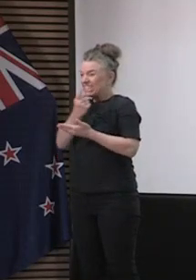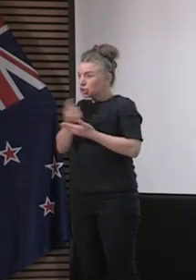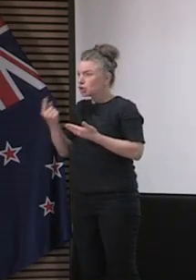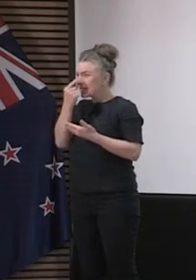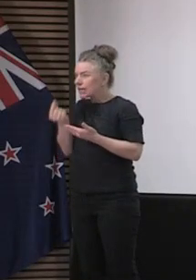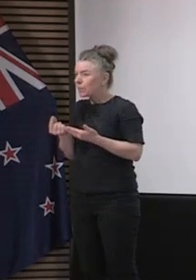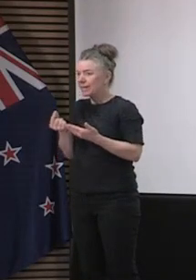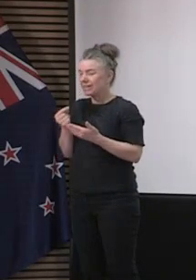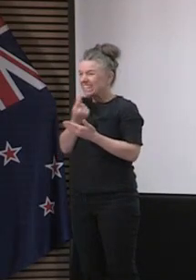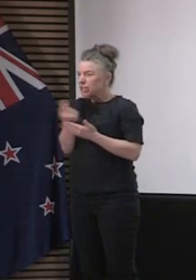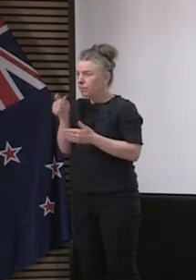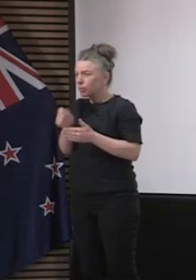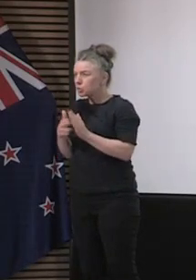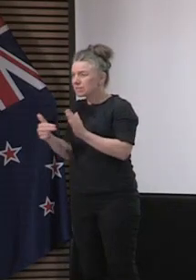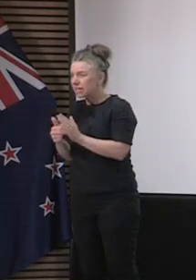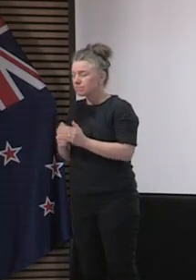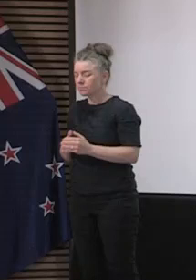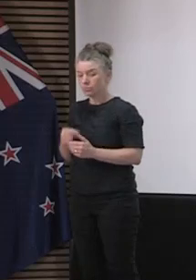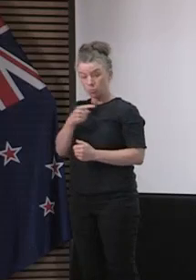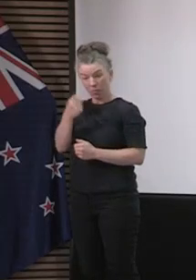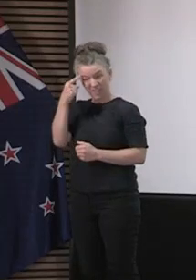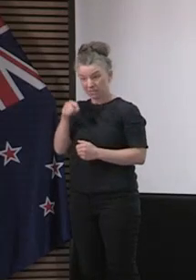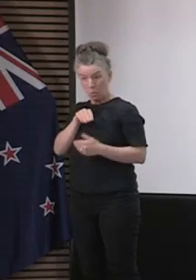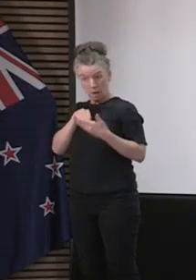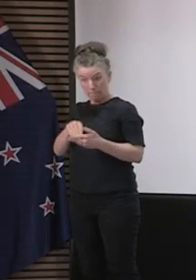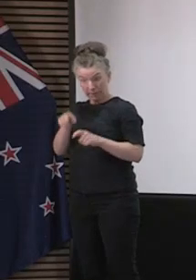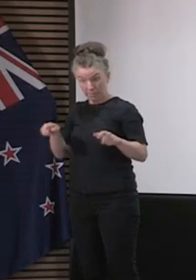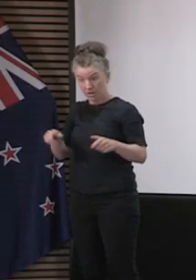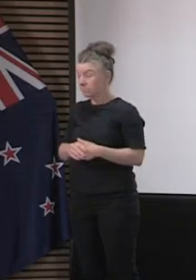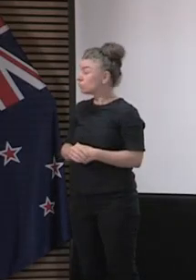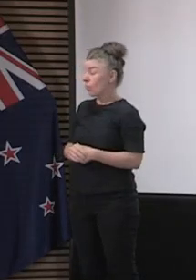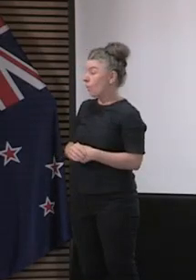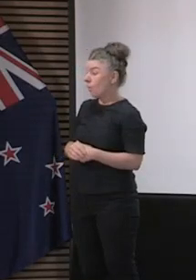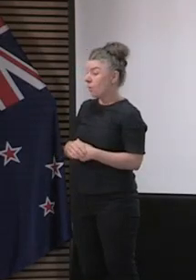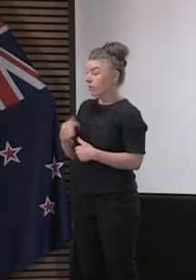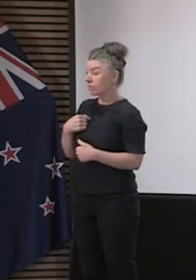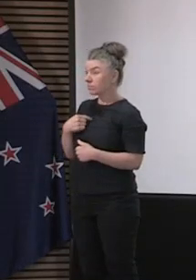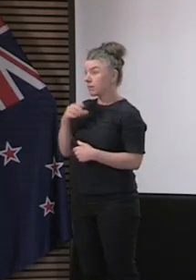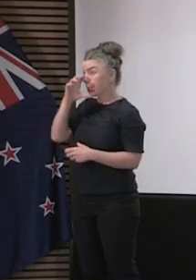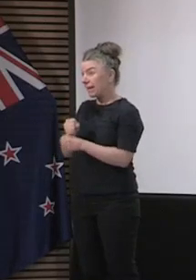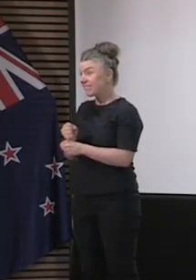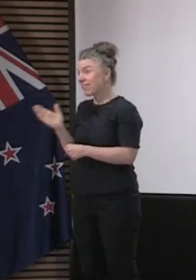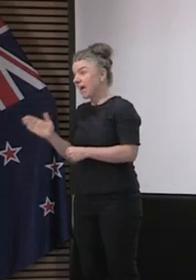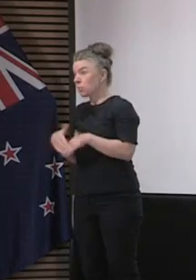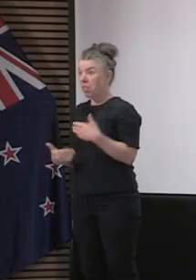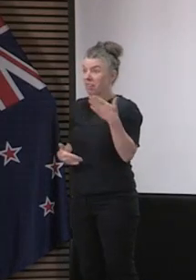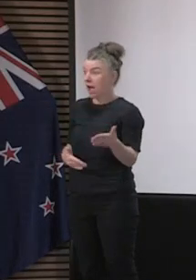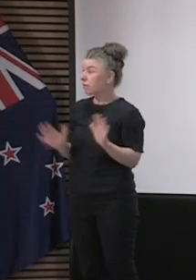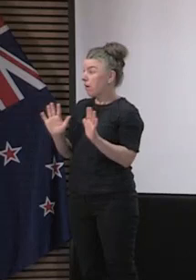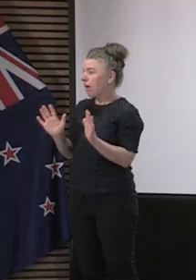universal payment. Are you saying that you don't think it is necessarily the most effective way to stimulate the economy? No, no. At